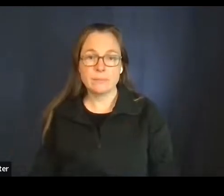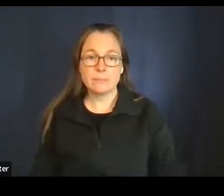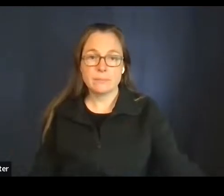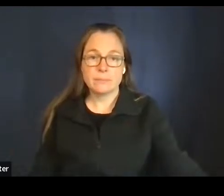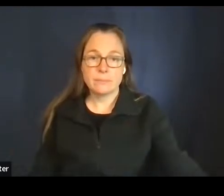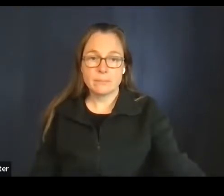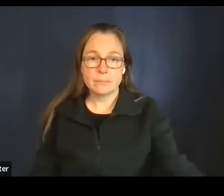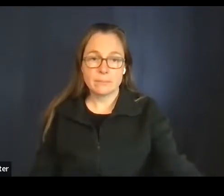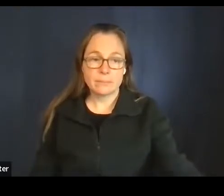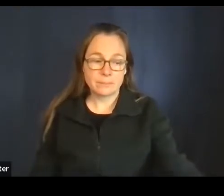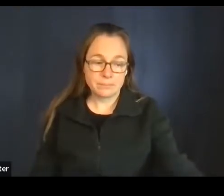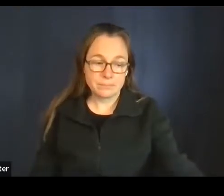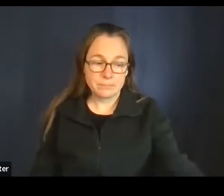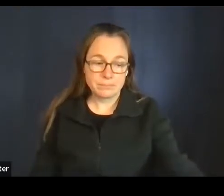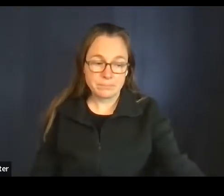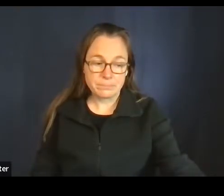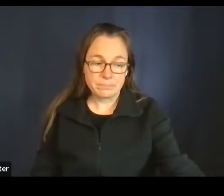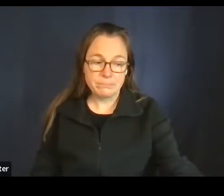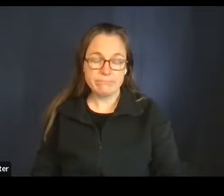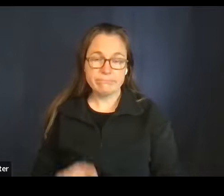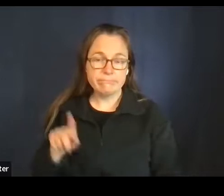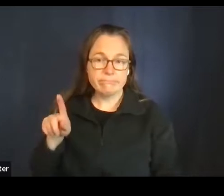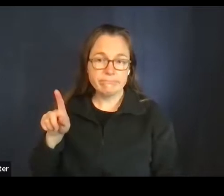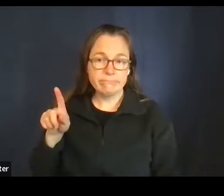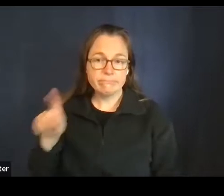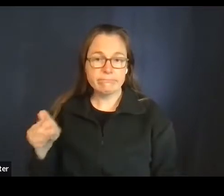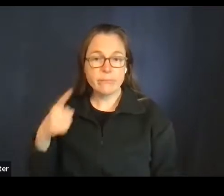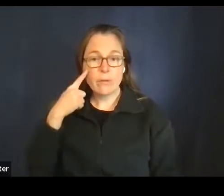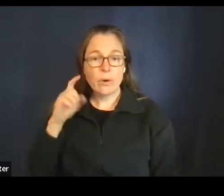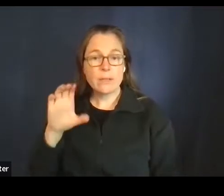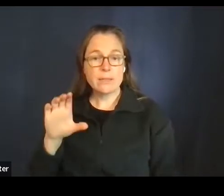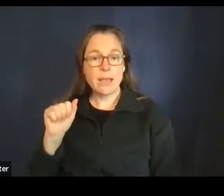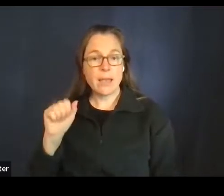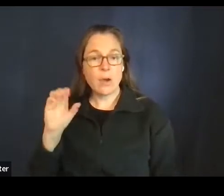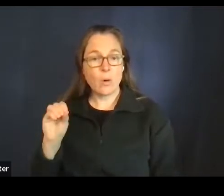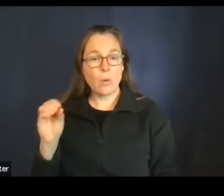Just on that-- for the CAO office to anticipate additional staff